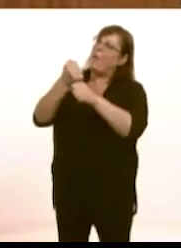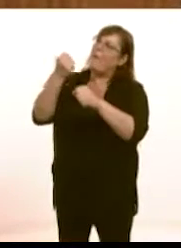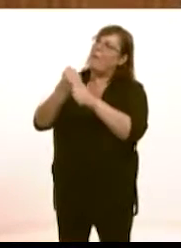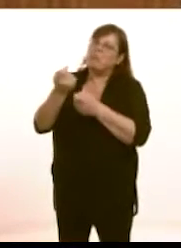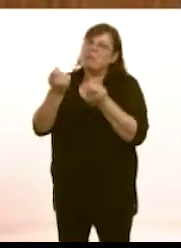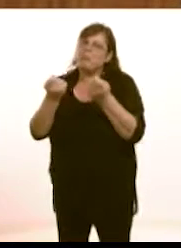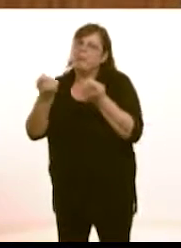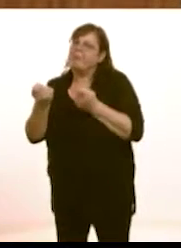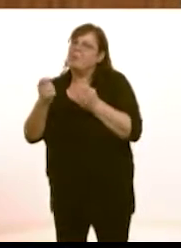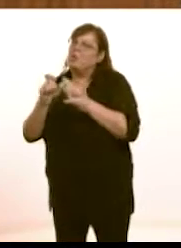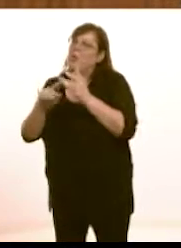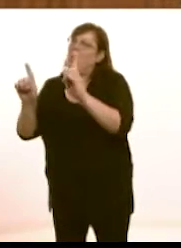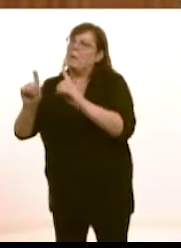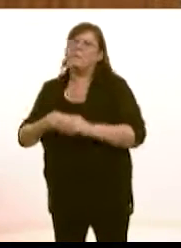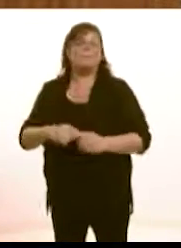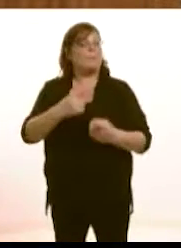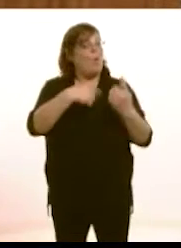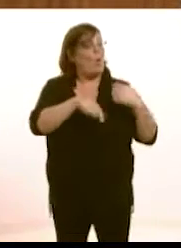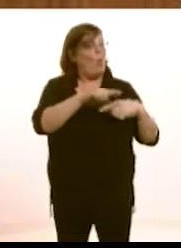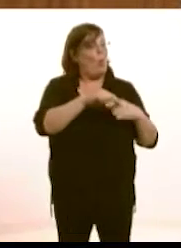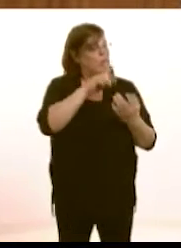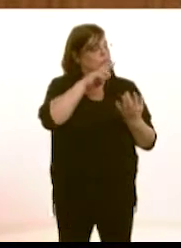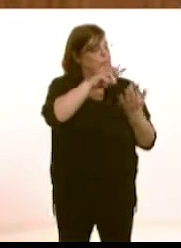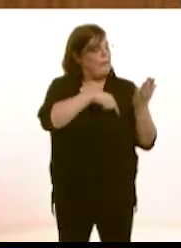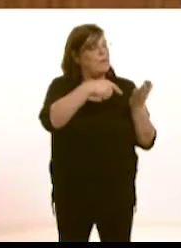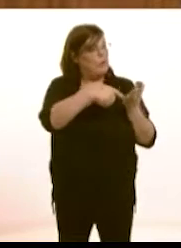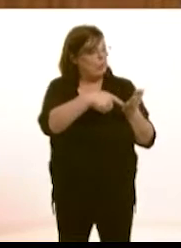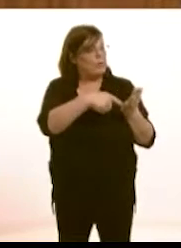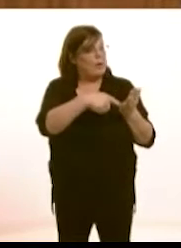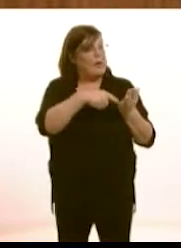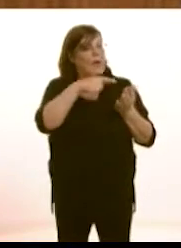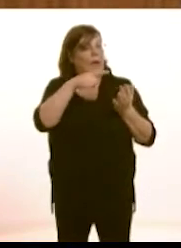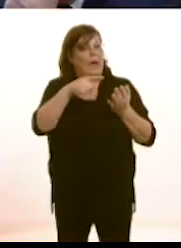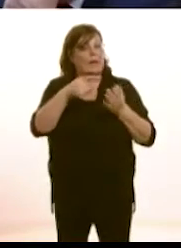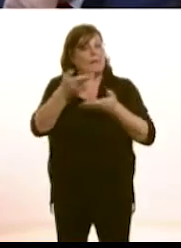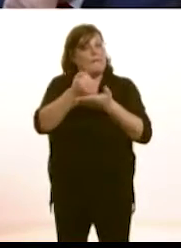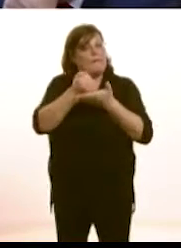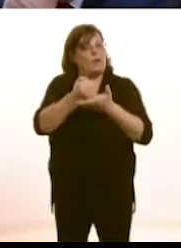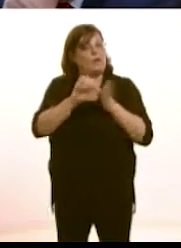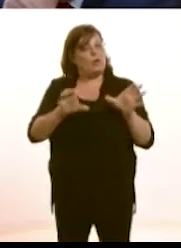Carwyn Jones: Well, these are issues that are being taken forward via the ministerial advisory group and, of course, via the strategy.